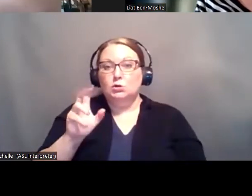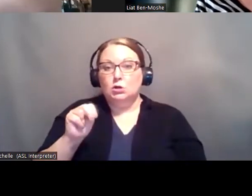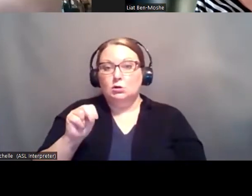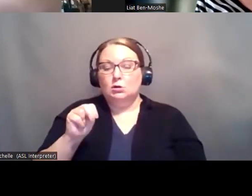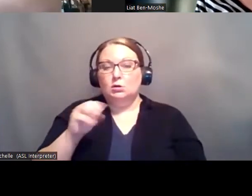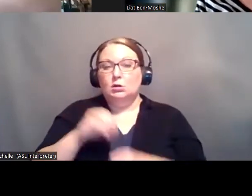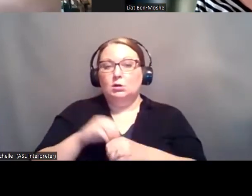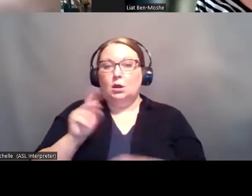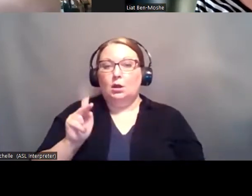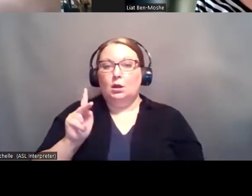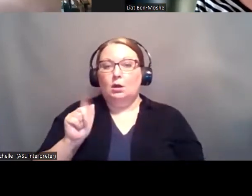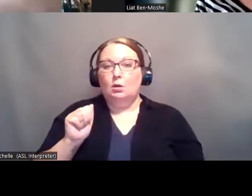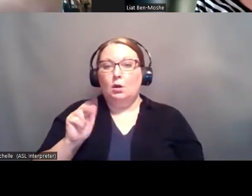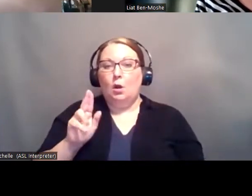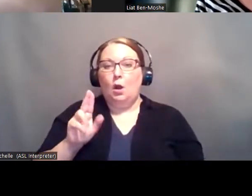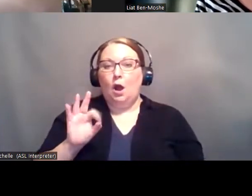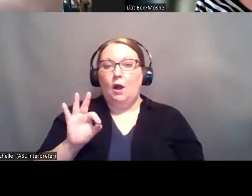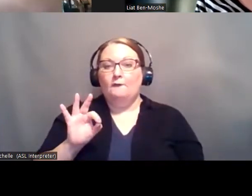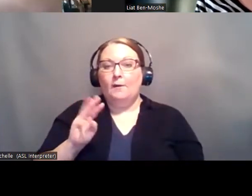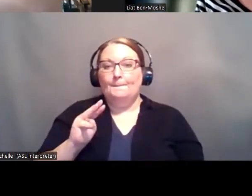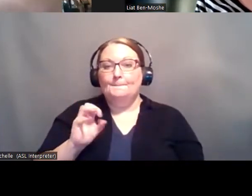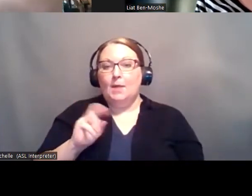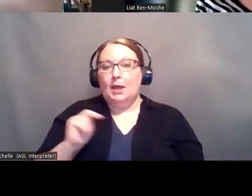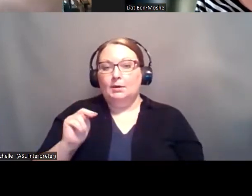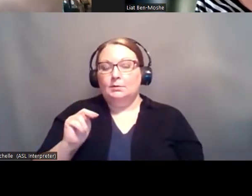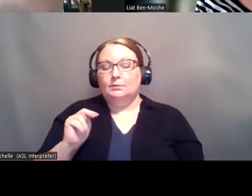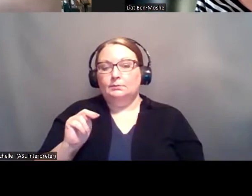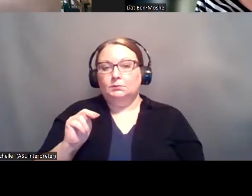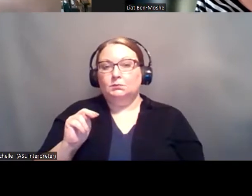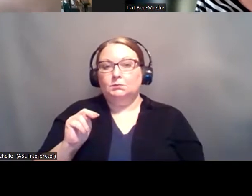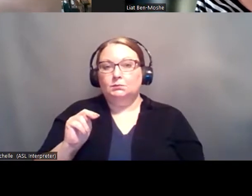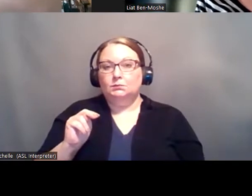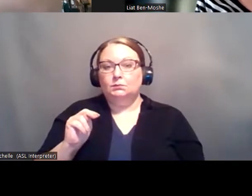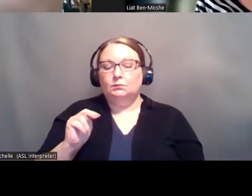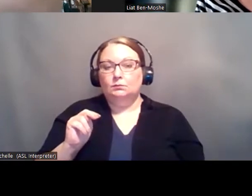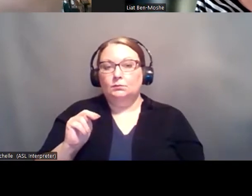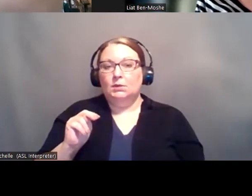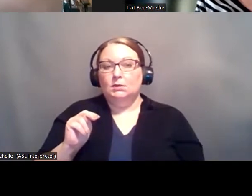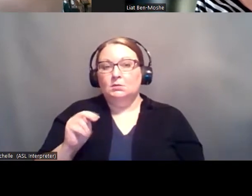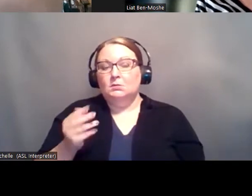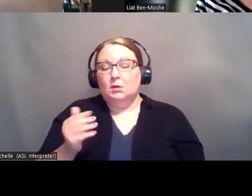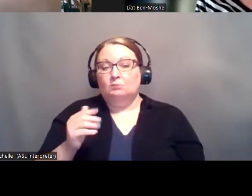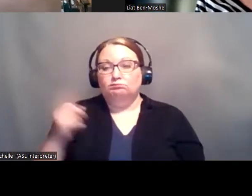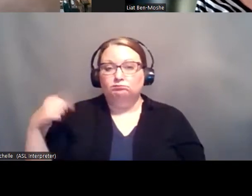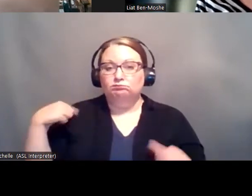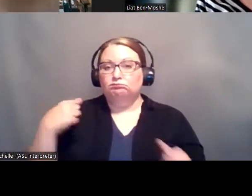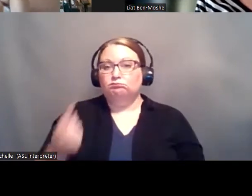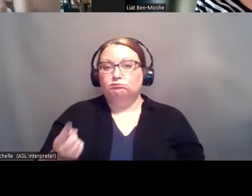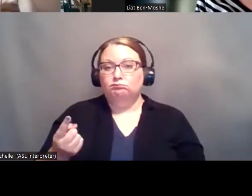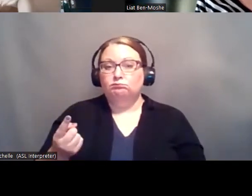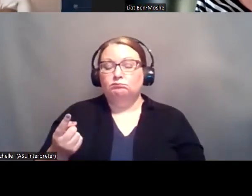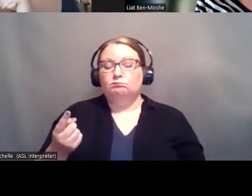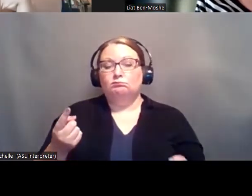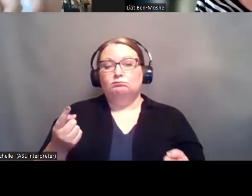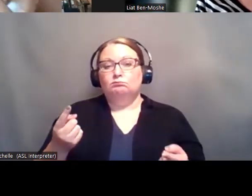And essentially the whole time at the University of Minnesota,